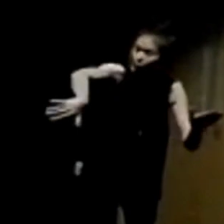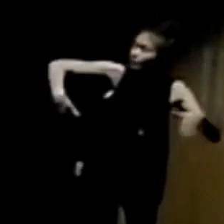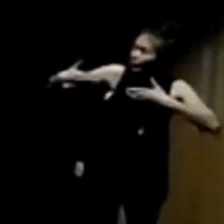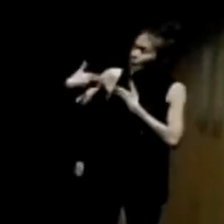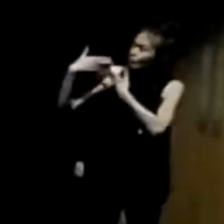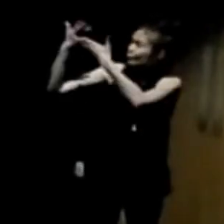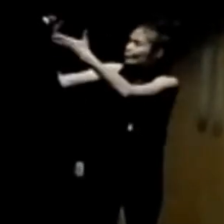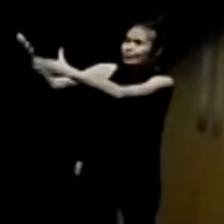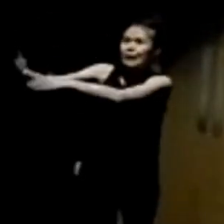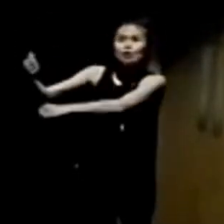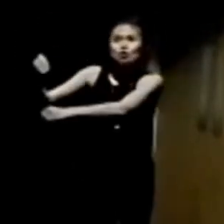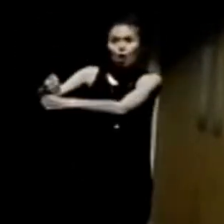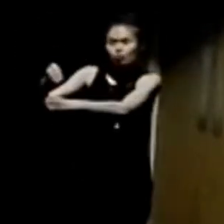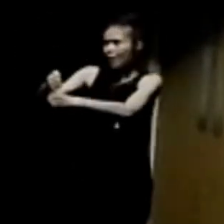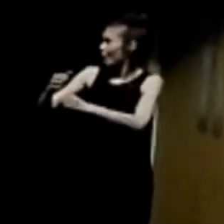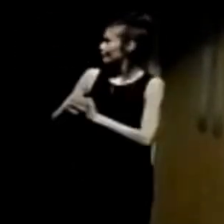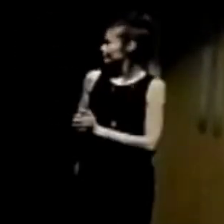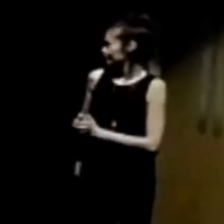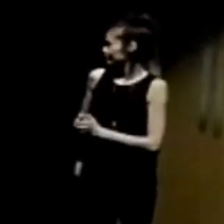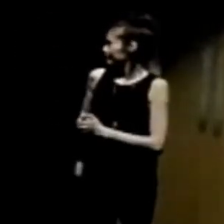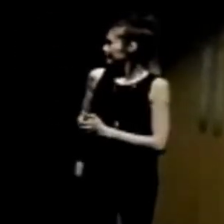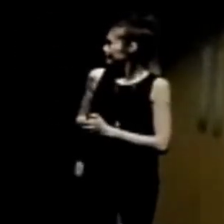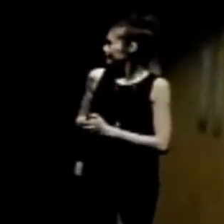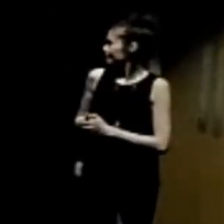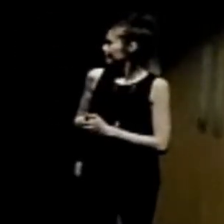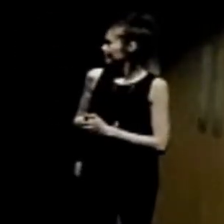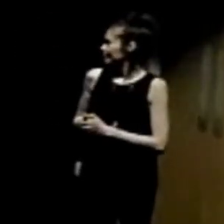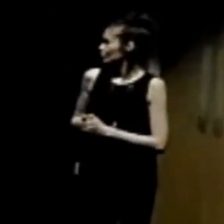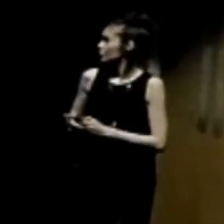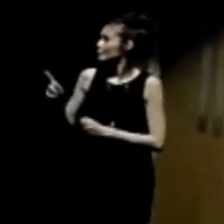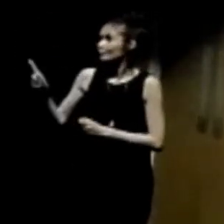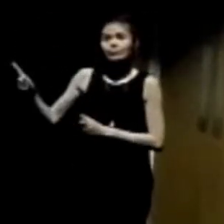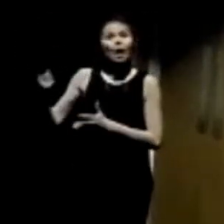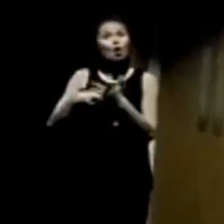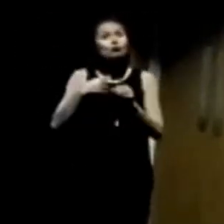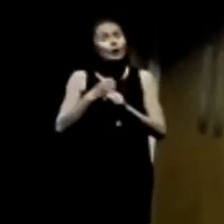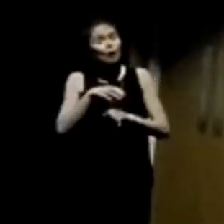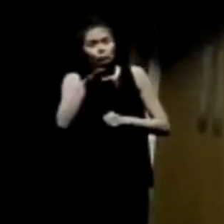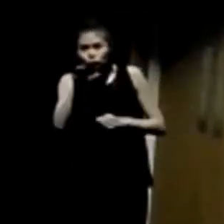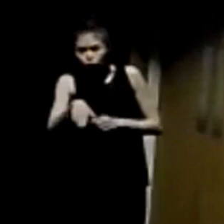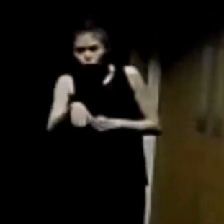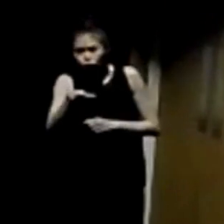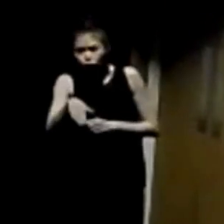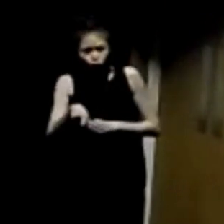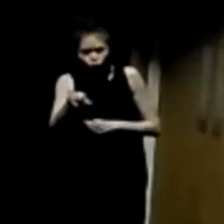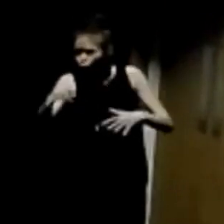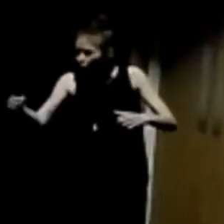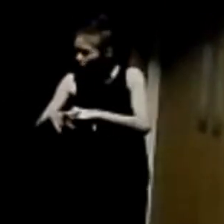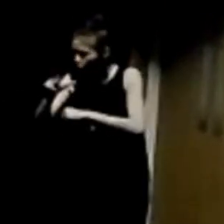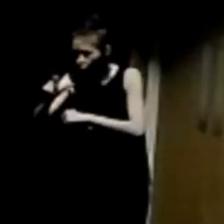So she gets her third. And then Regan our dearest Regan wife formal speak.